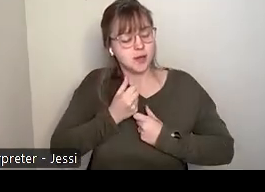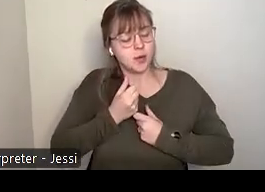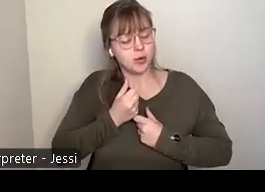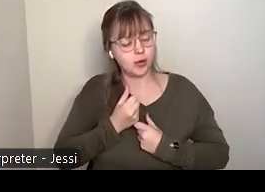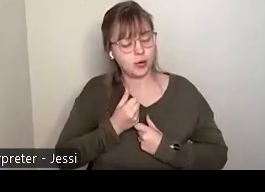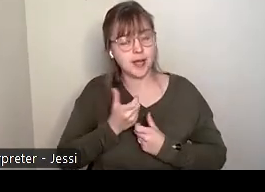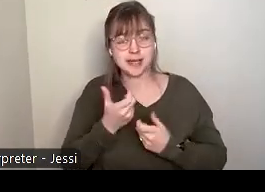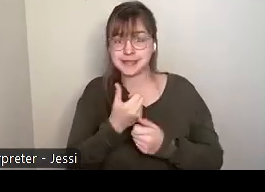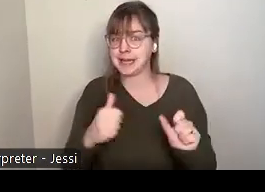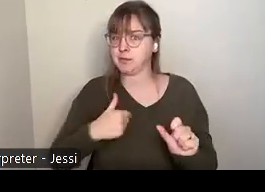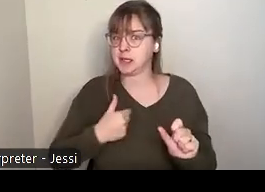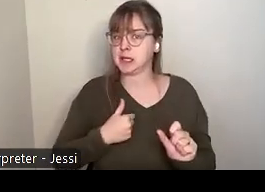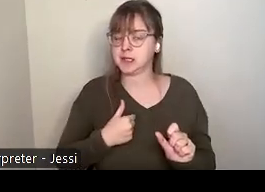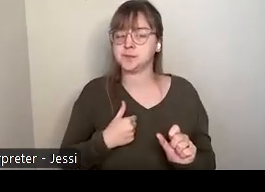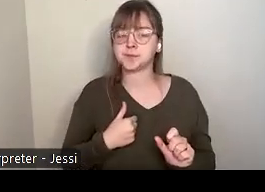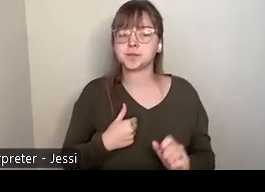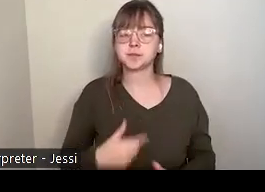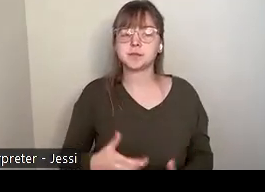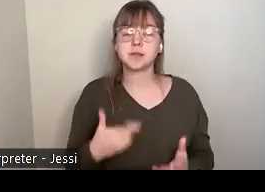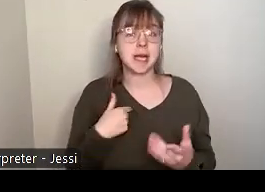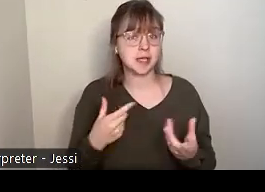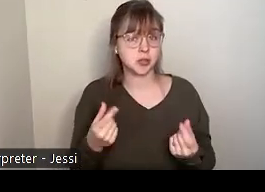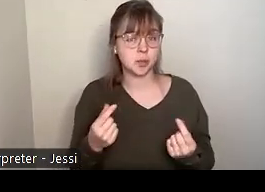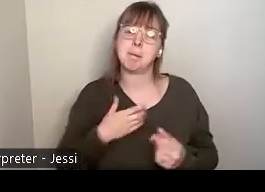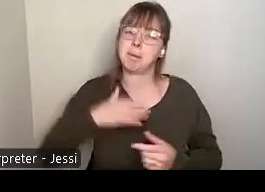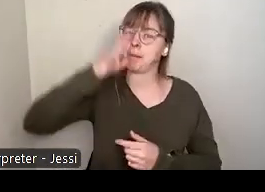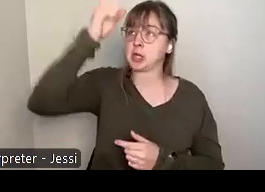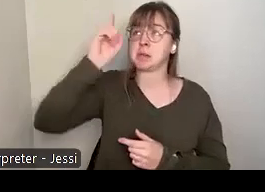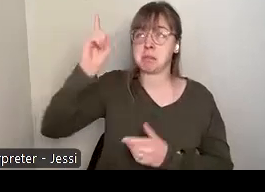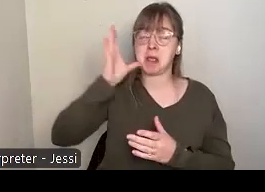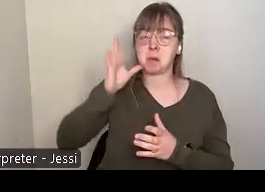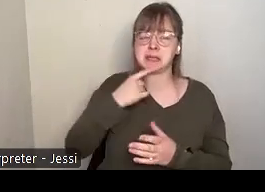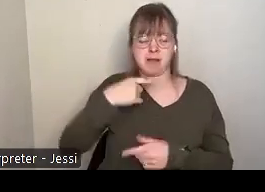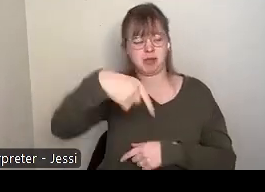doing that which is what my parents would have done um I said I just remember this one line